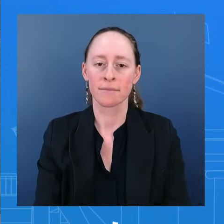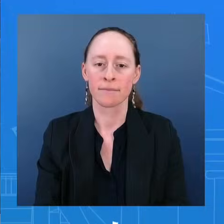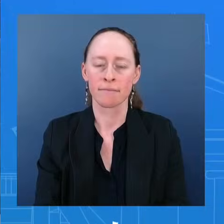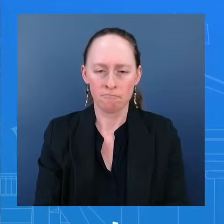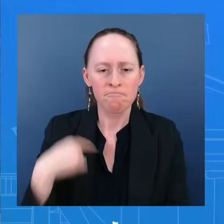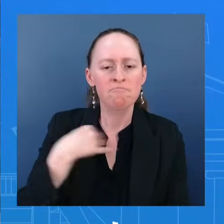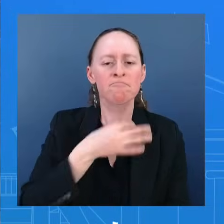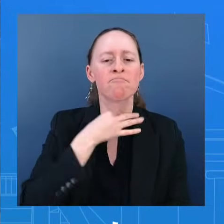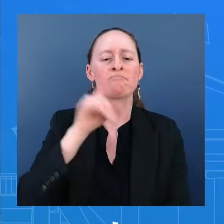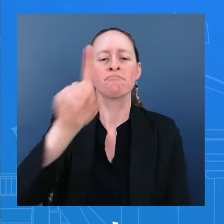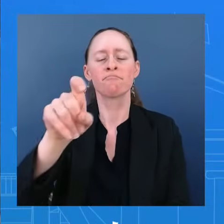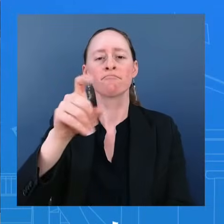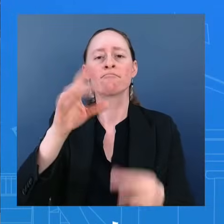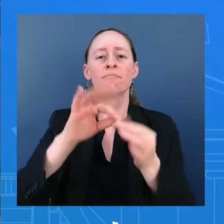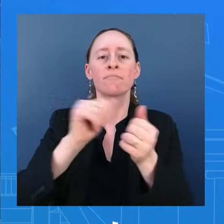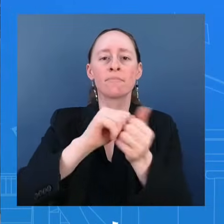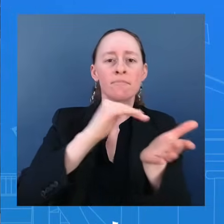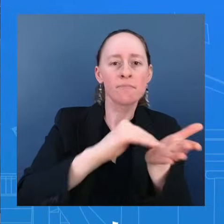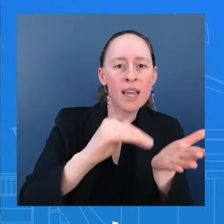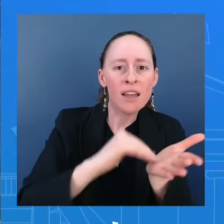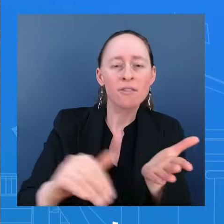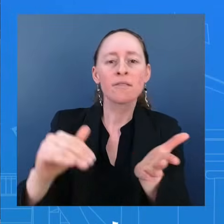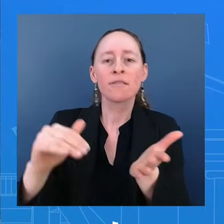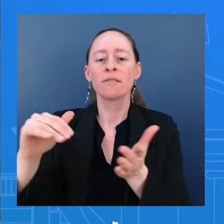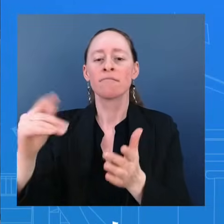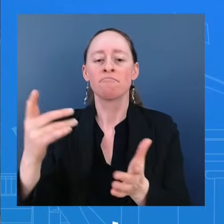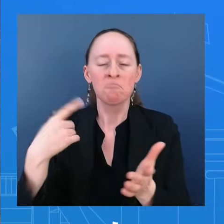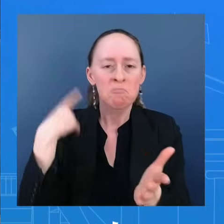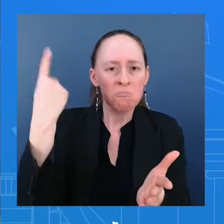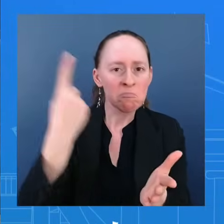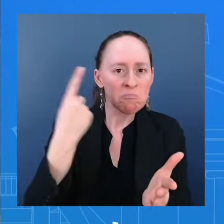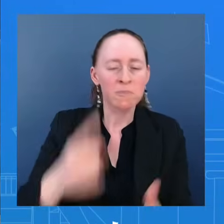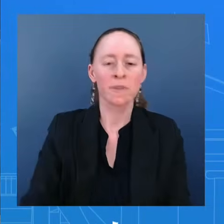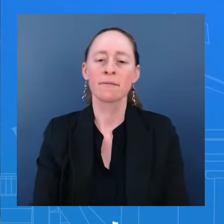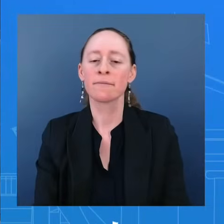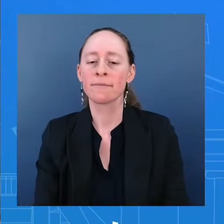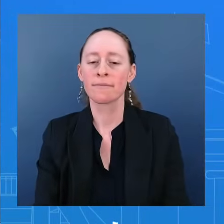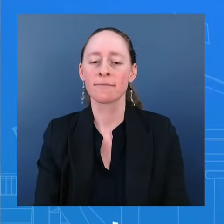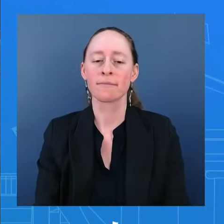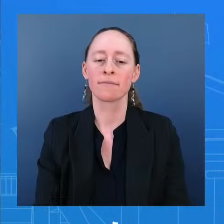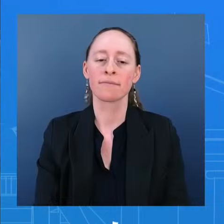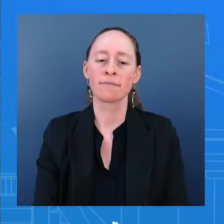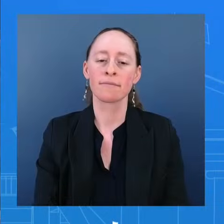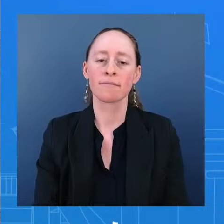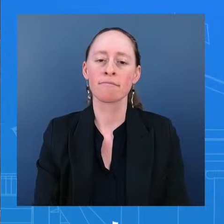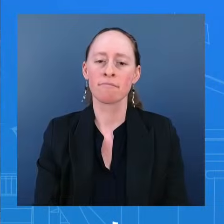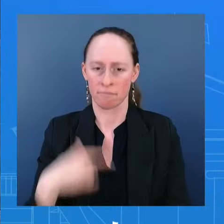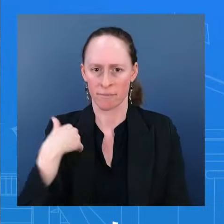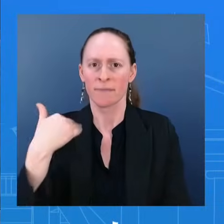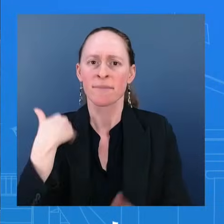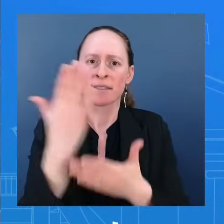you know, there's been a couple categorical pardons -- or categorical, I guess, grants of clemency by the president.